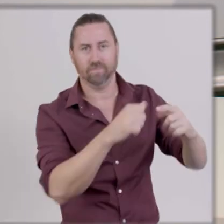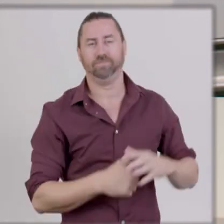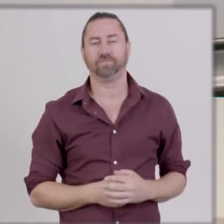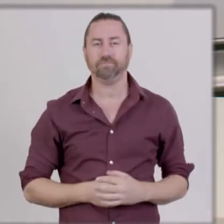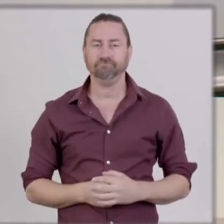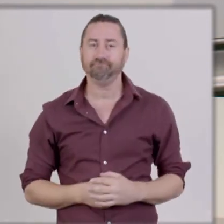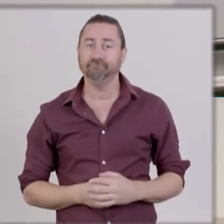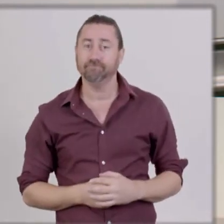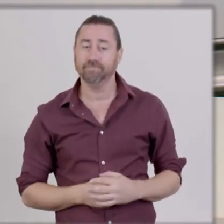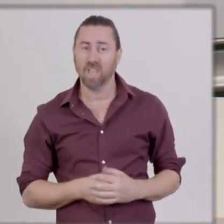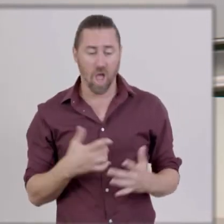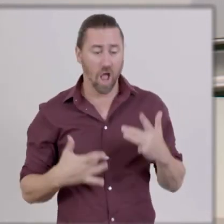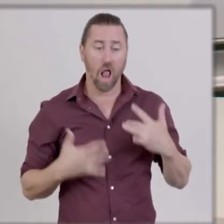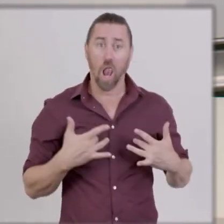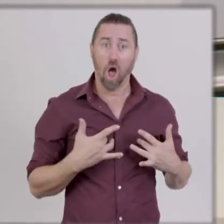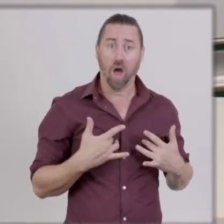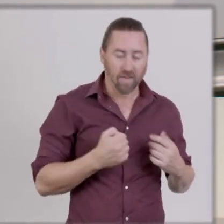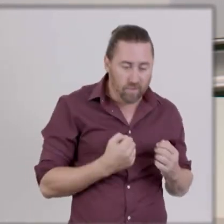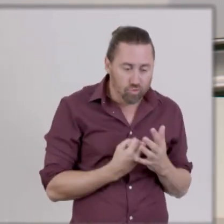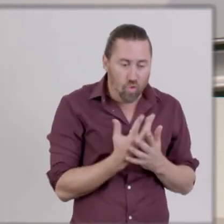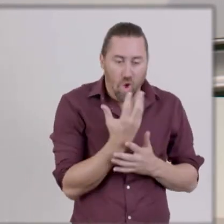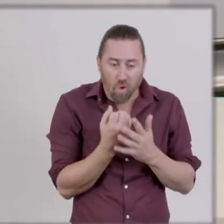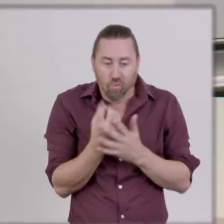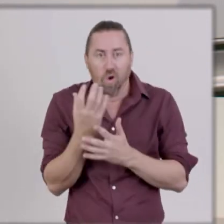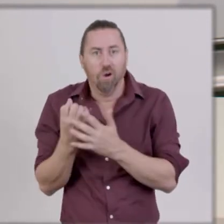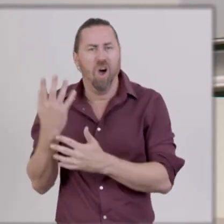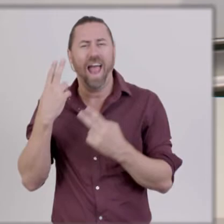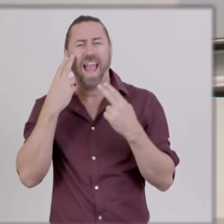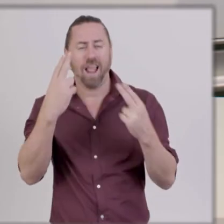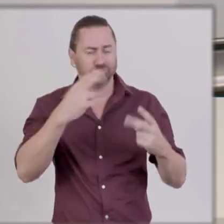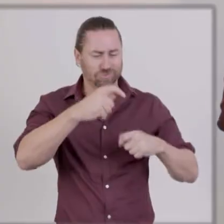The change from one stage to another in a lifecycle occurs naturally.